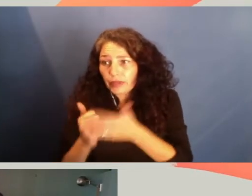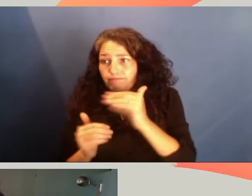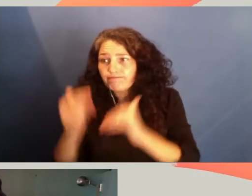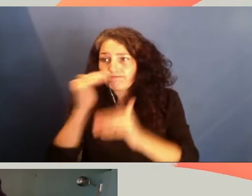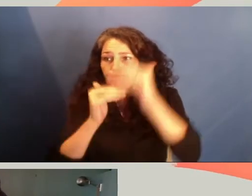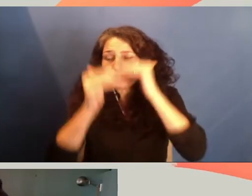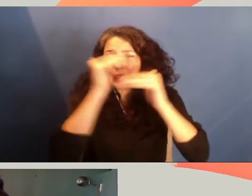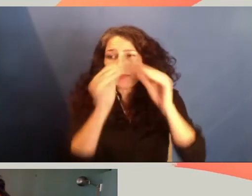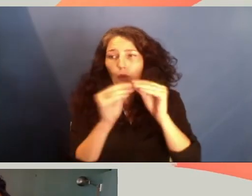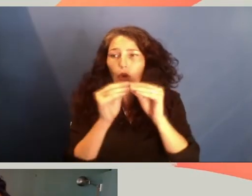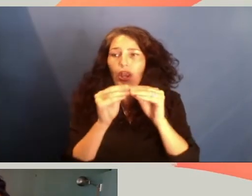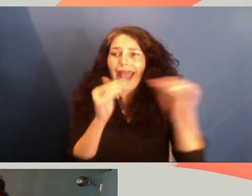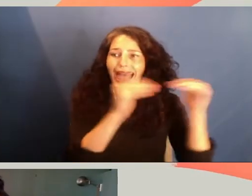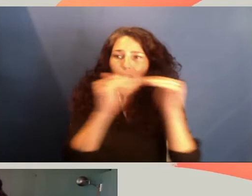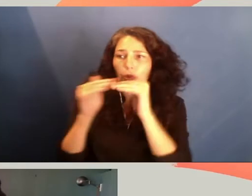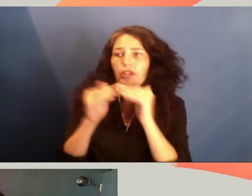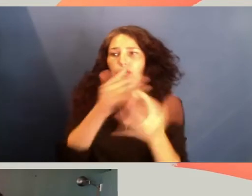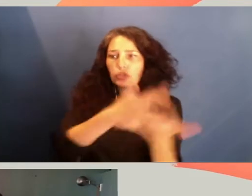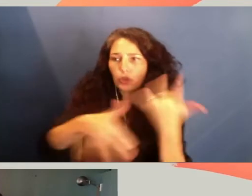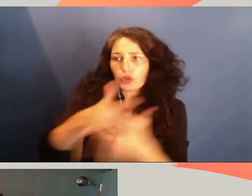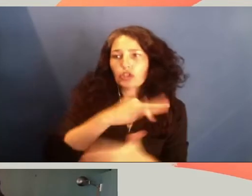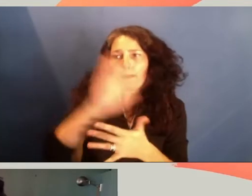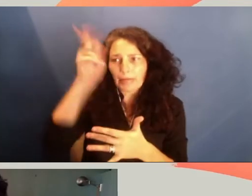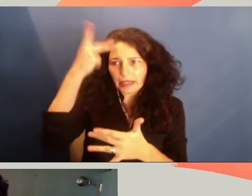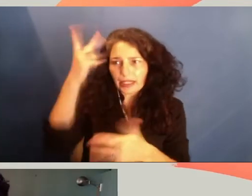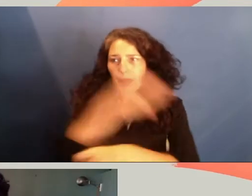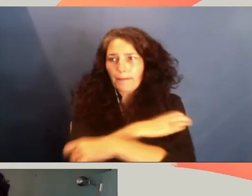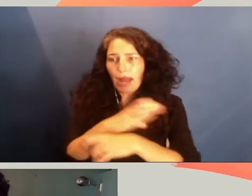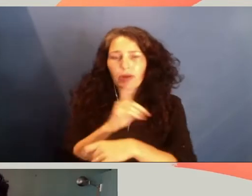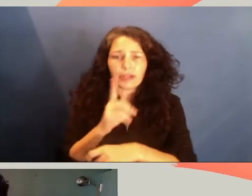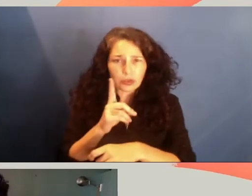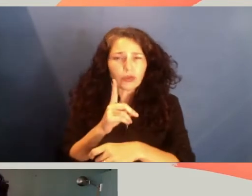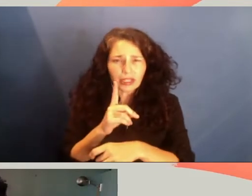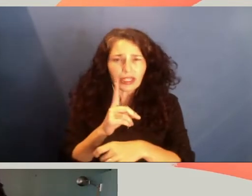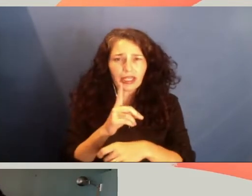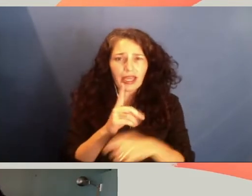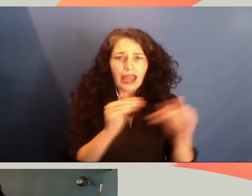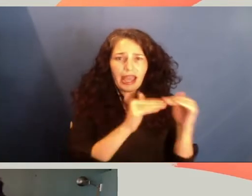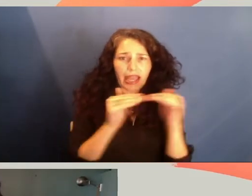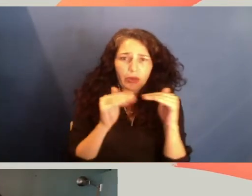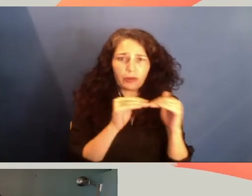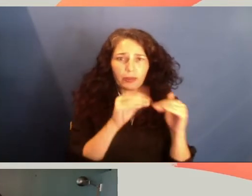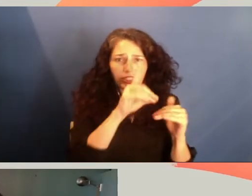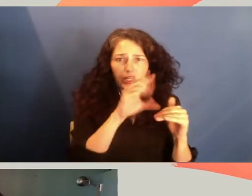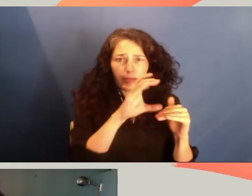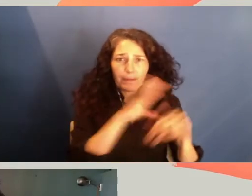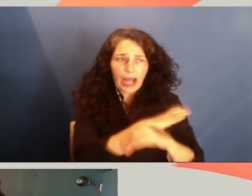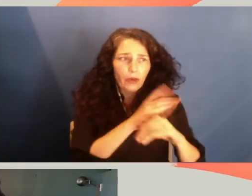because equitable documentary power is essential to social change. And so after that talk,